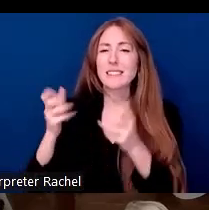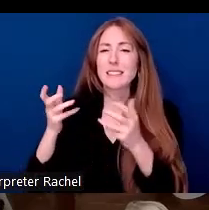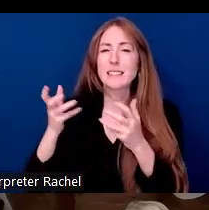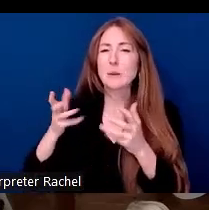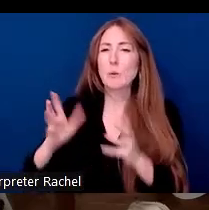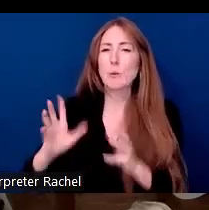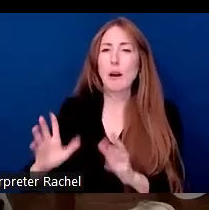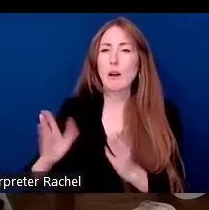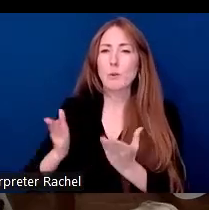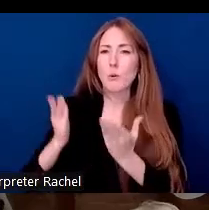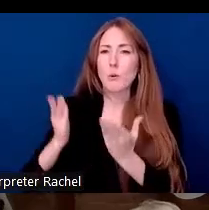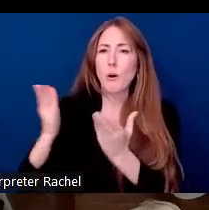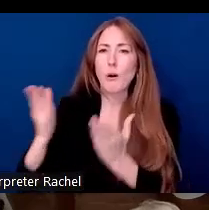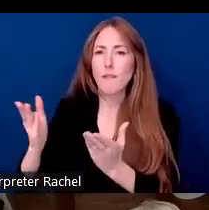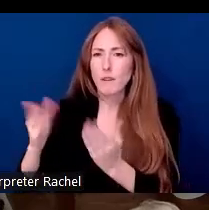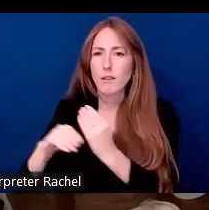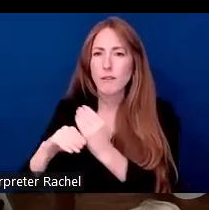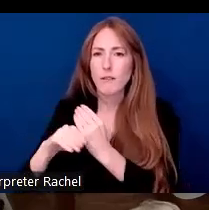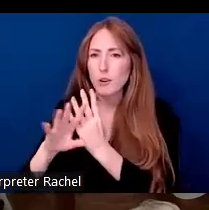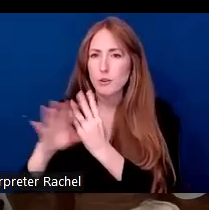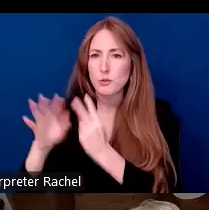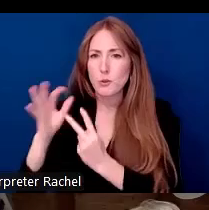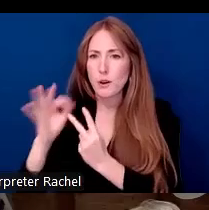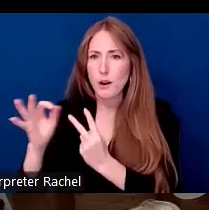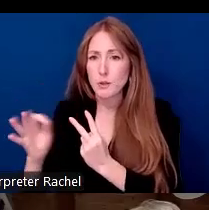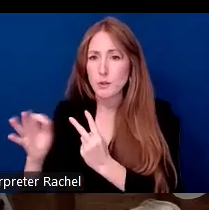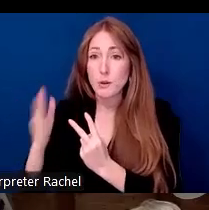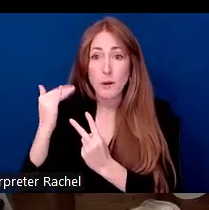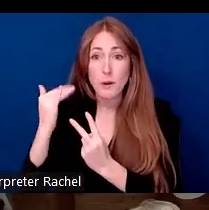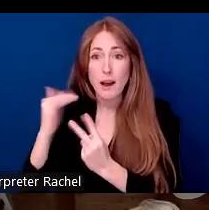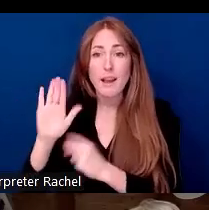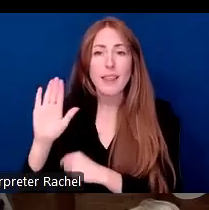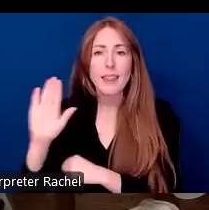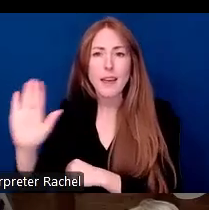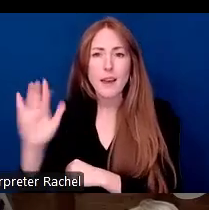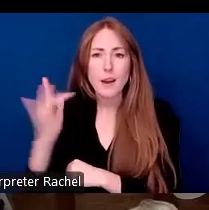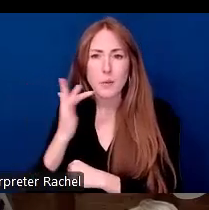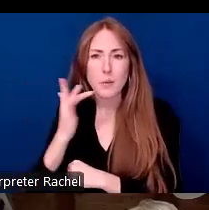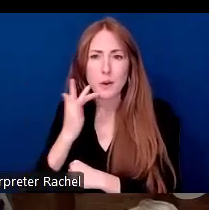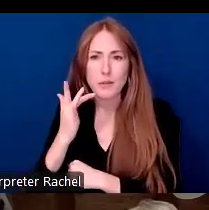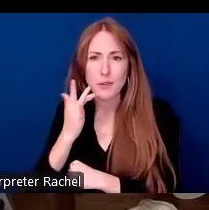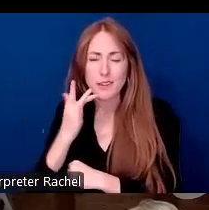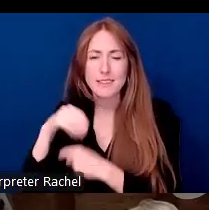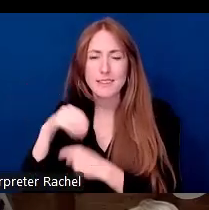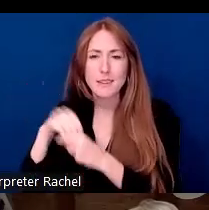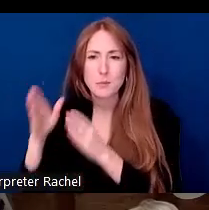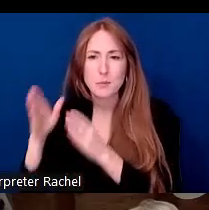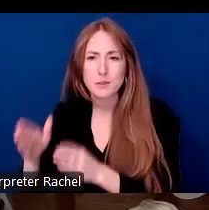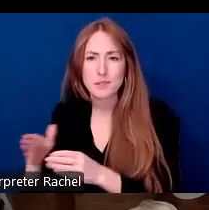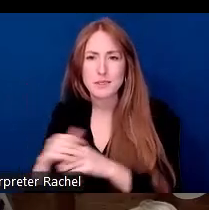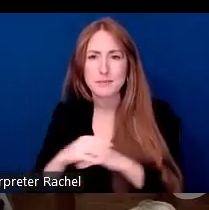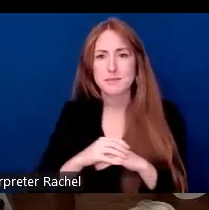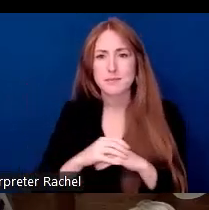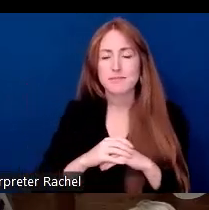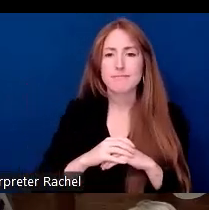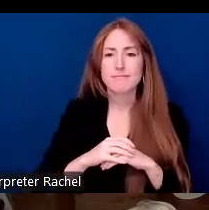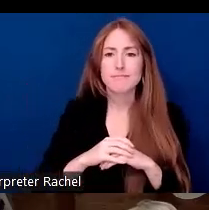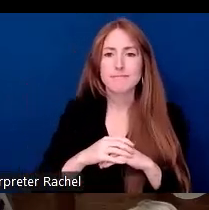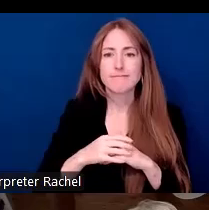be in-person and hands-on. Thus a lack of tech funding and infrastructure, digital literacy